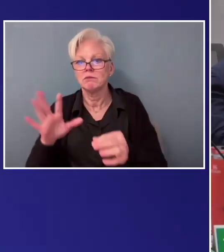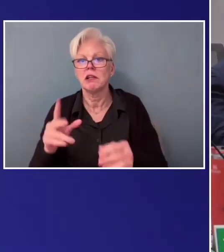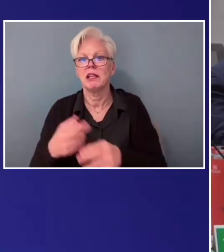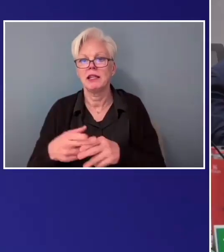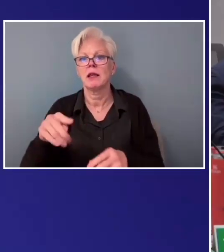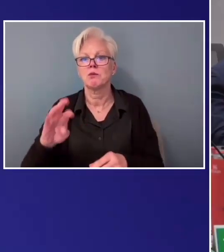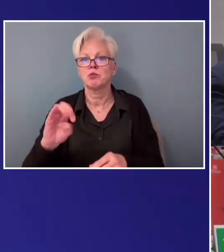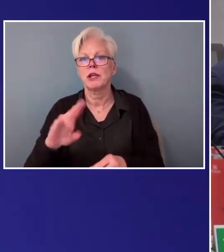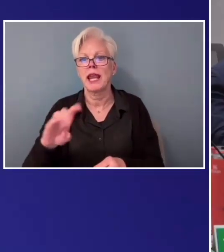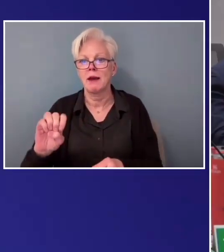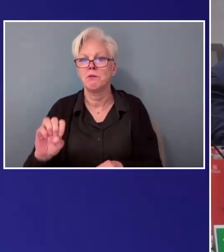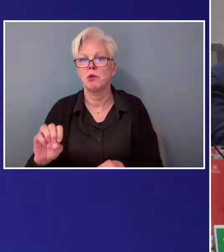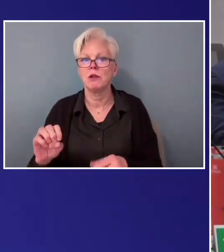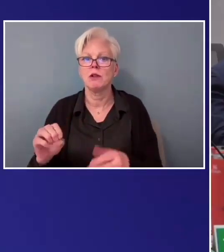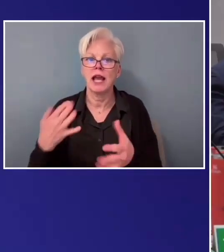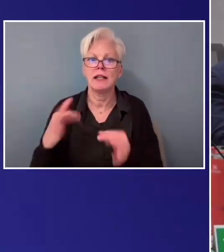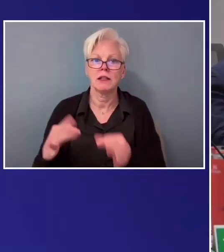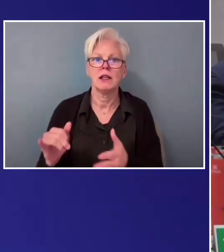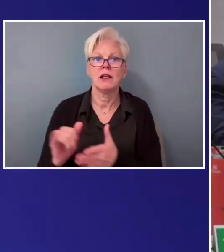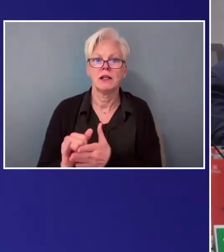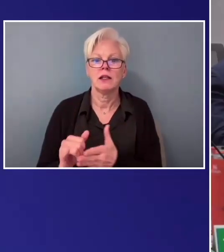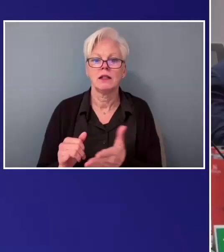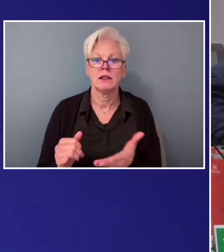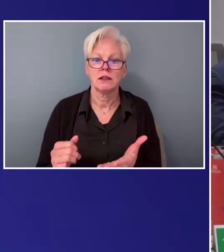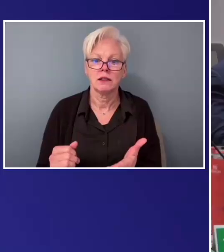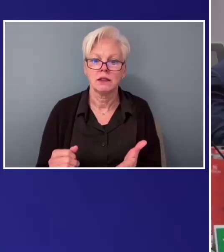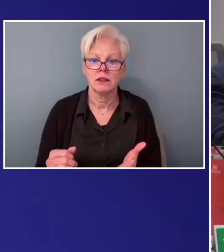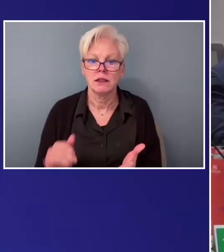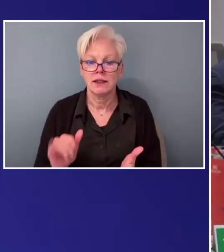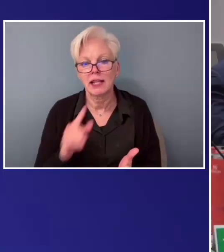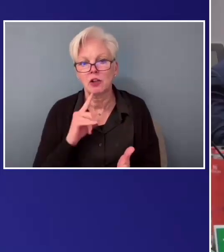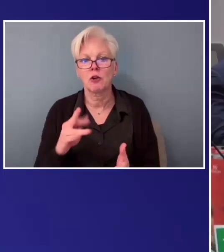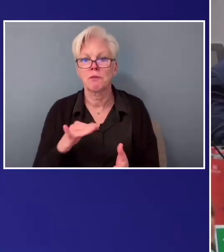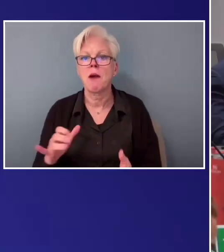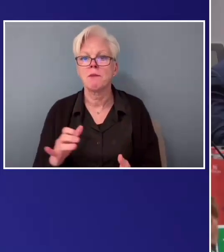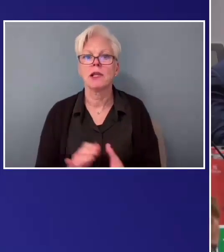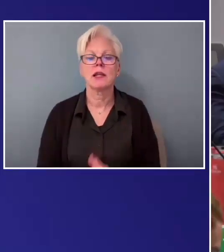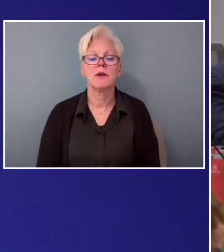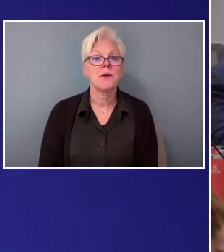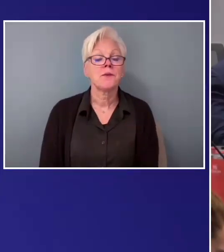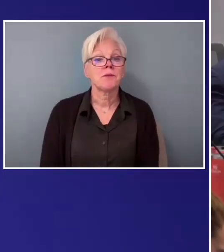explanations in -- that are public. I -- maybe that's even further than what